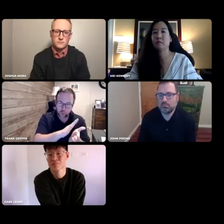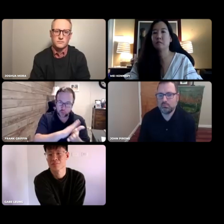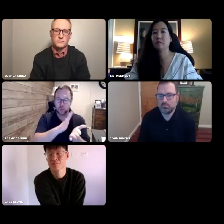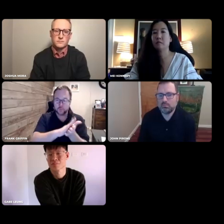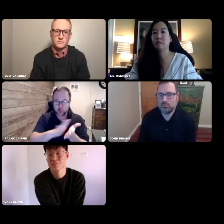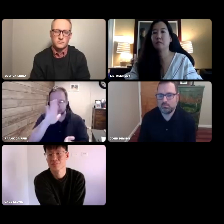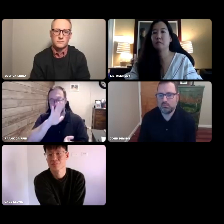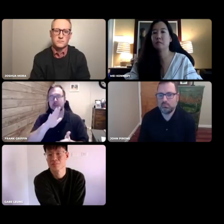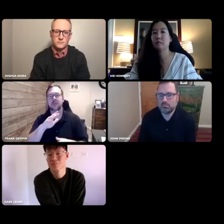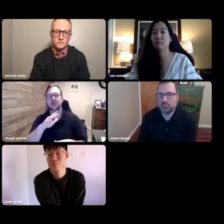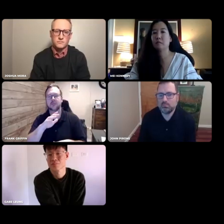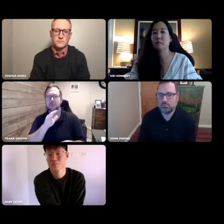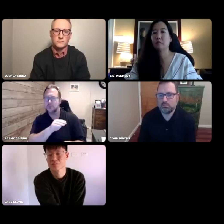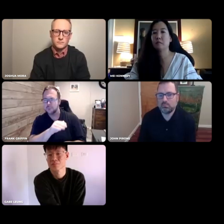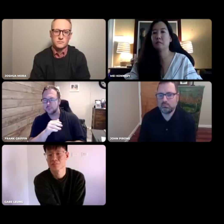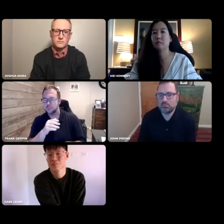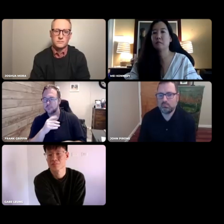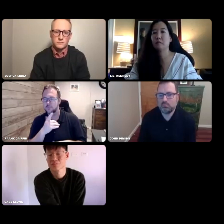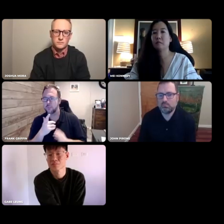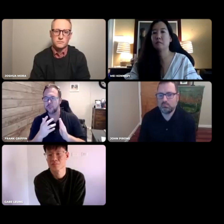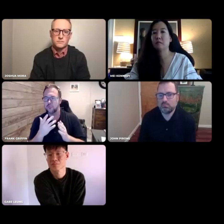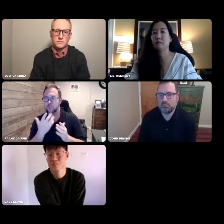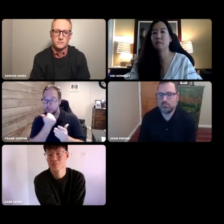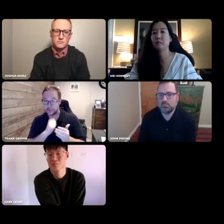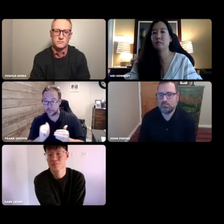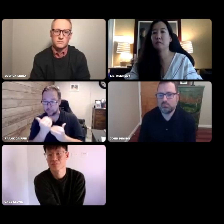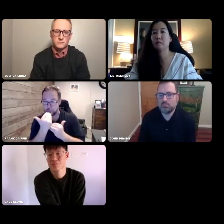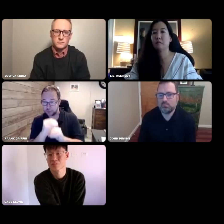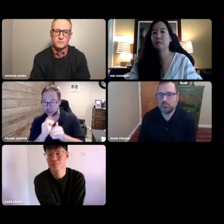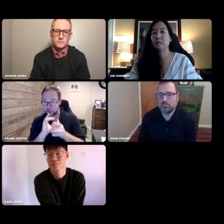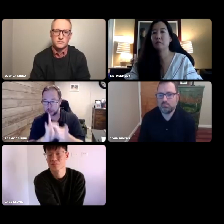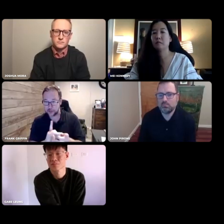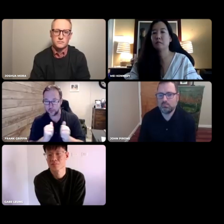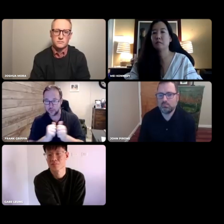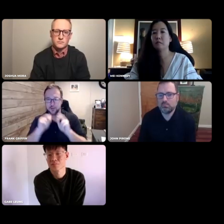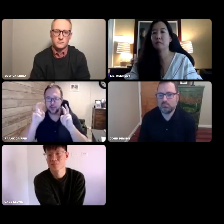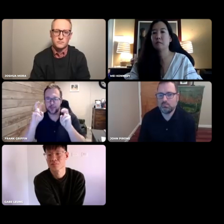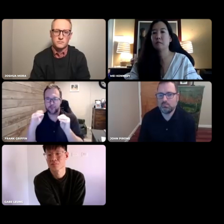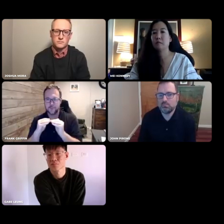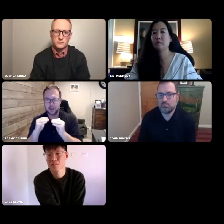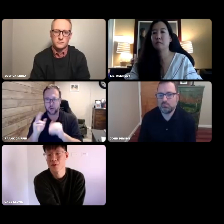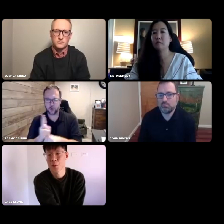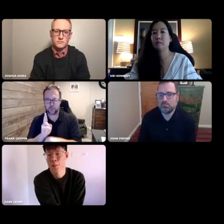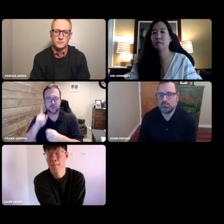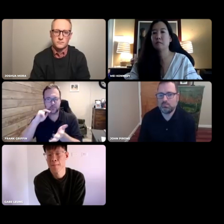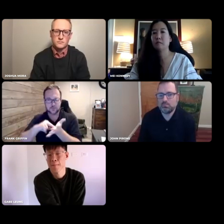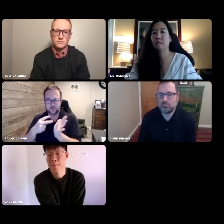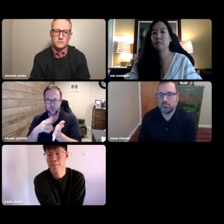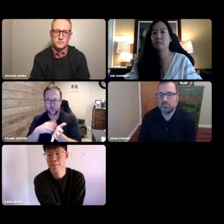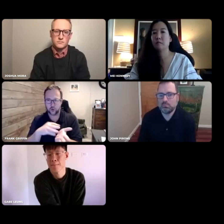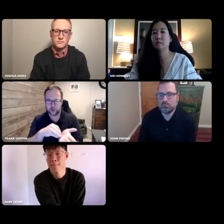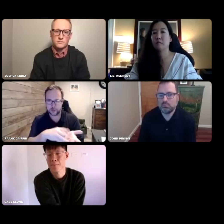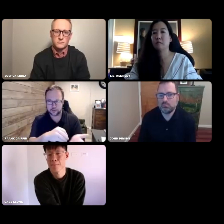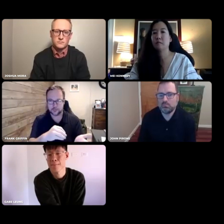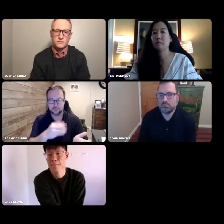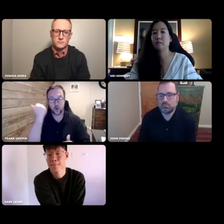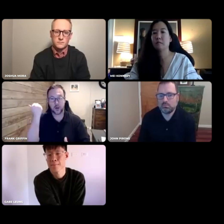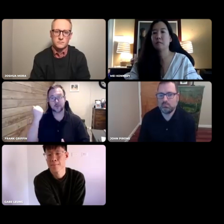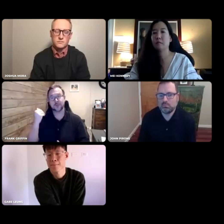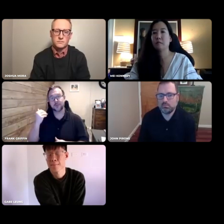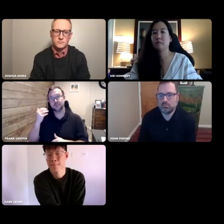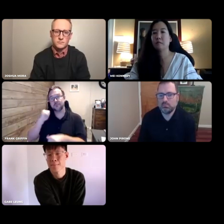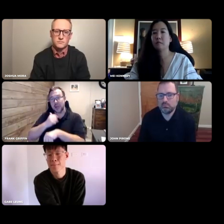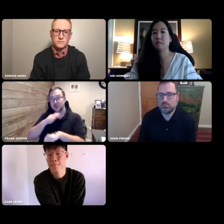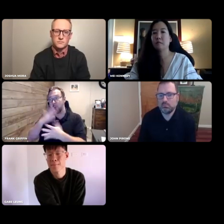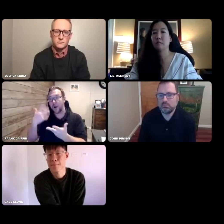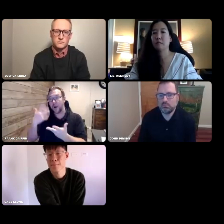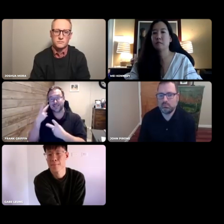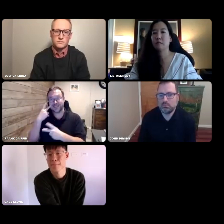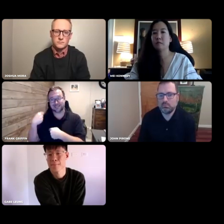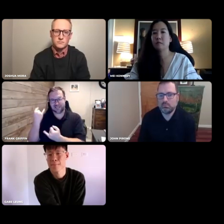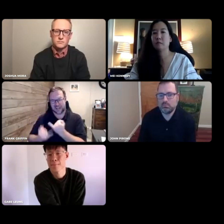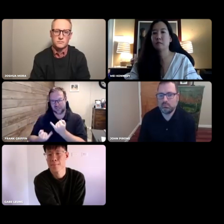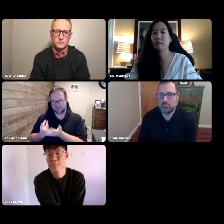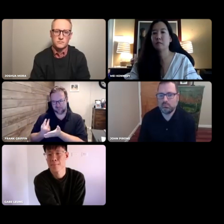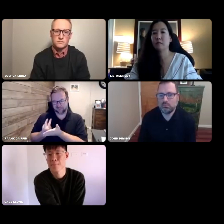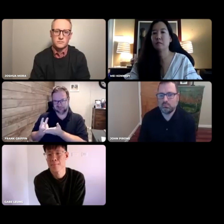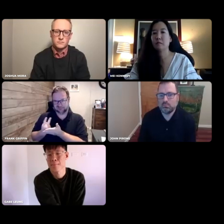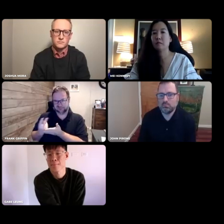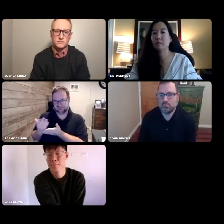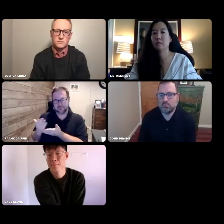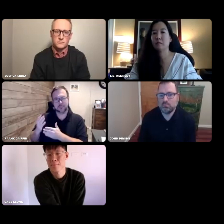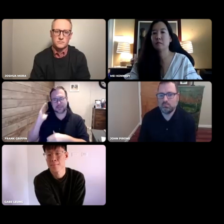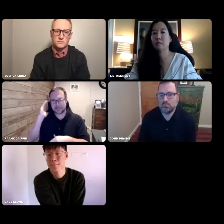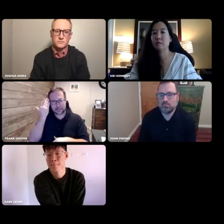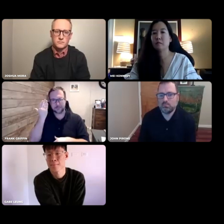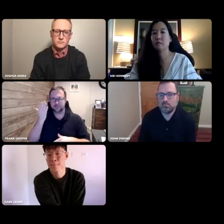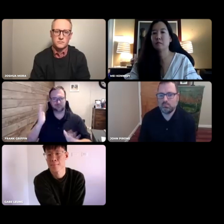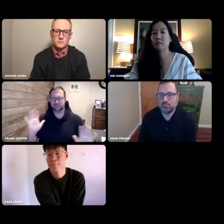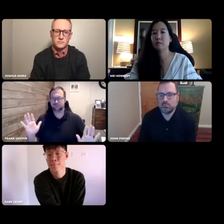I'd suggest you contact your school library to see if it's okay for fair use for learning.